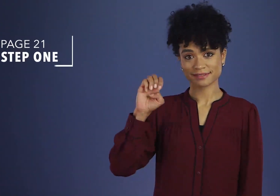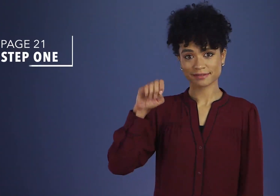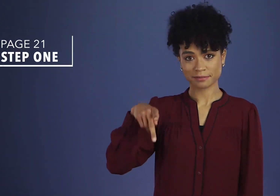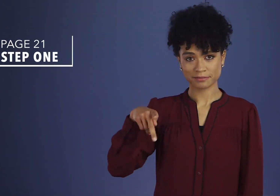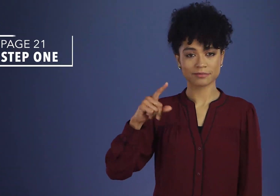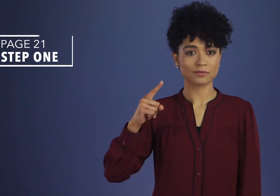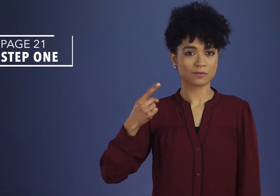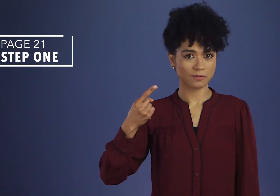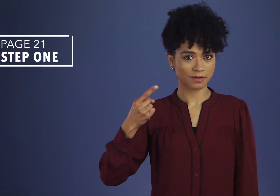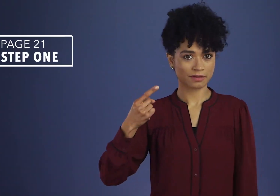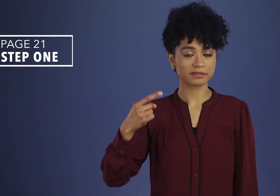Step One